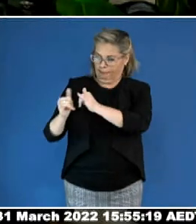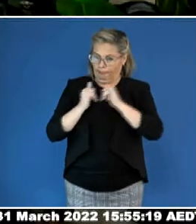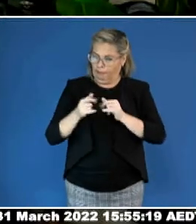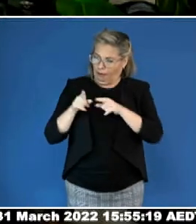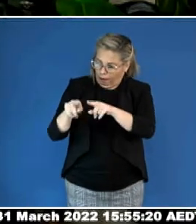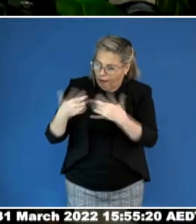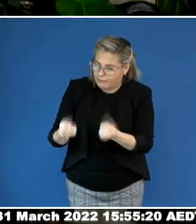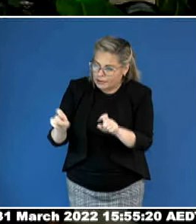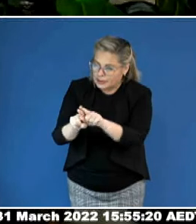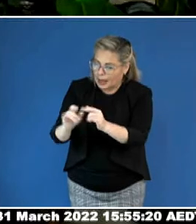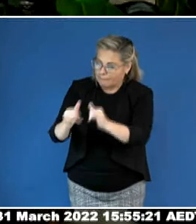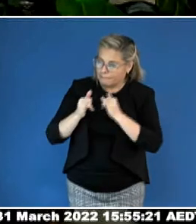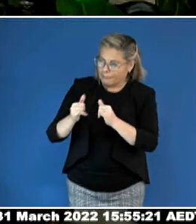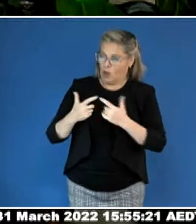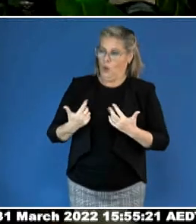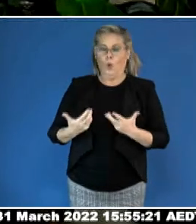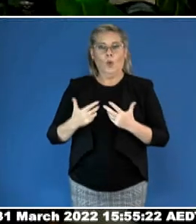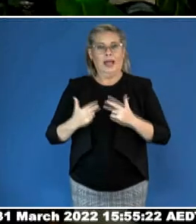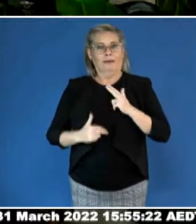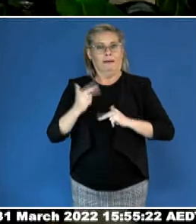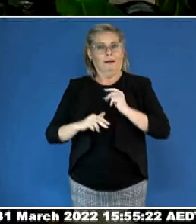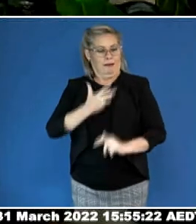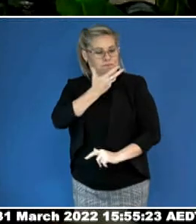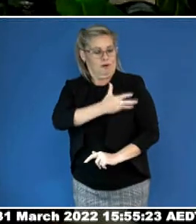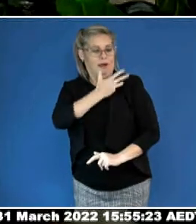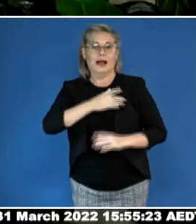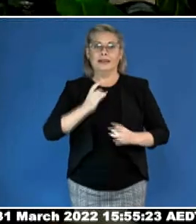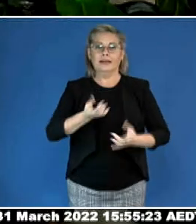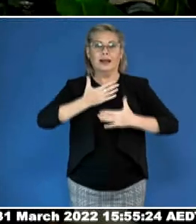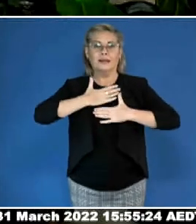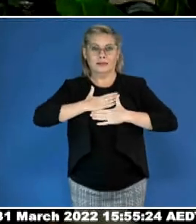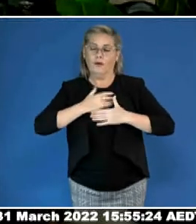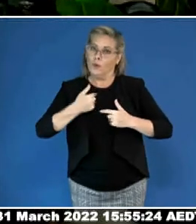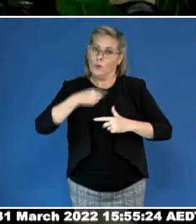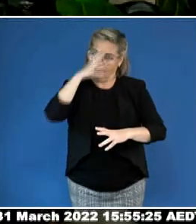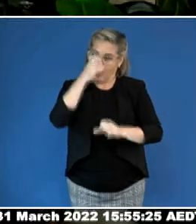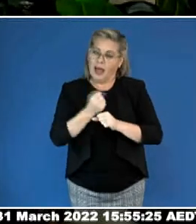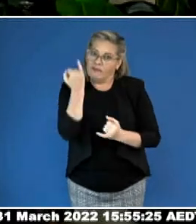develop pride, we believe that's an important area we need to focus on.